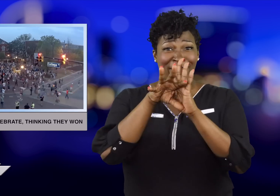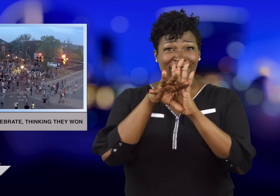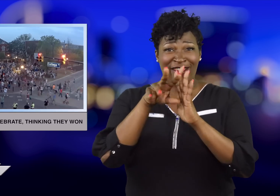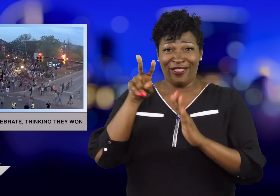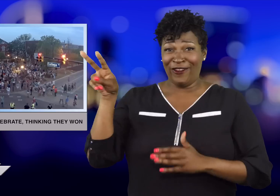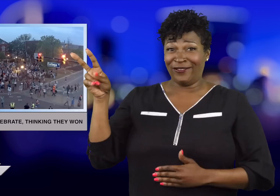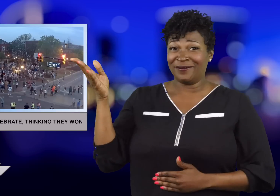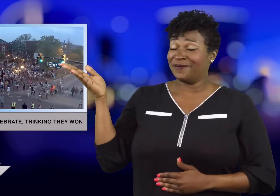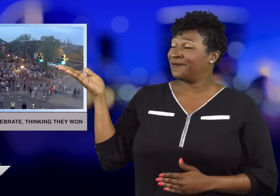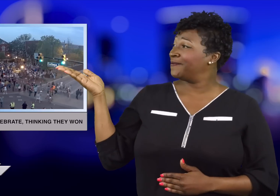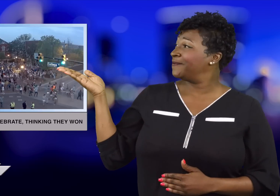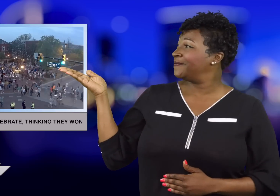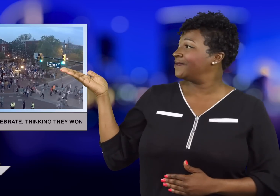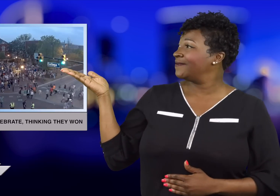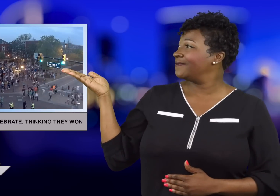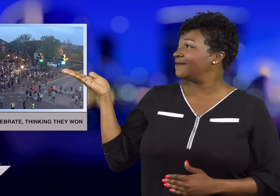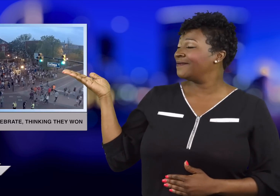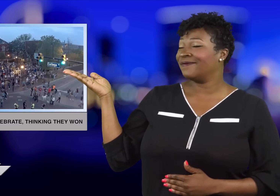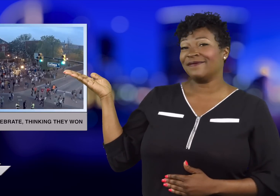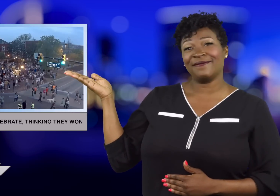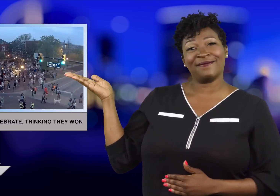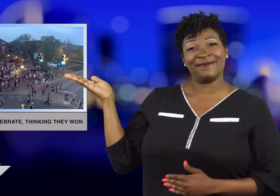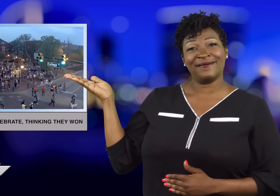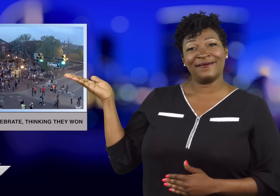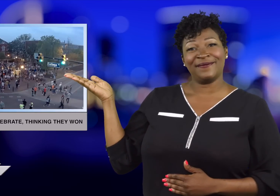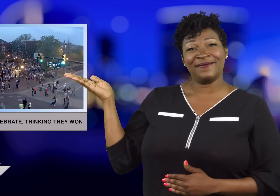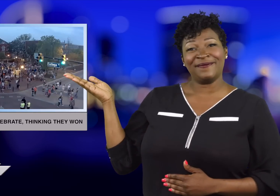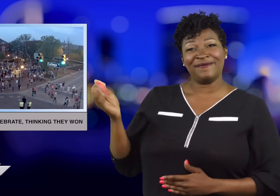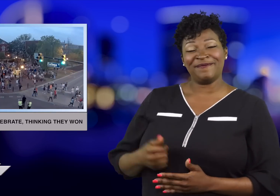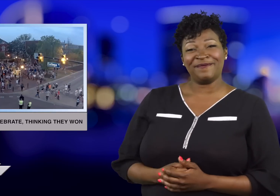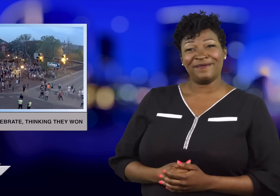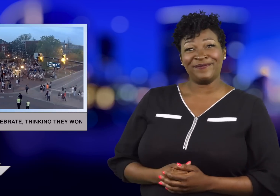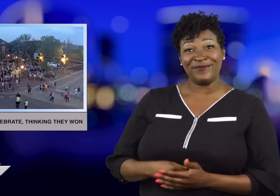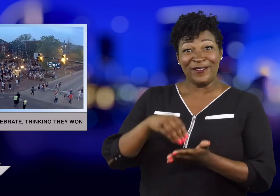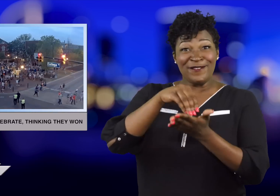Check this out.